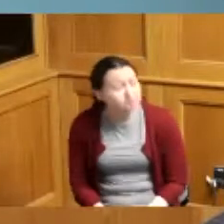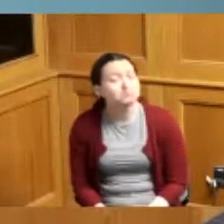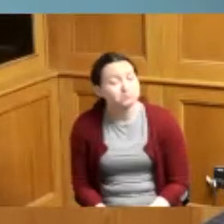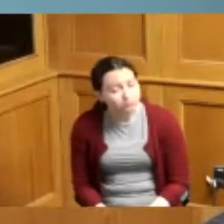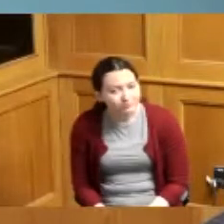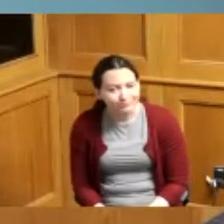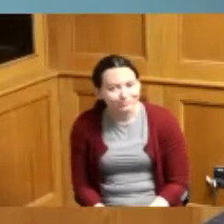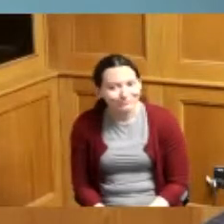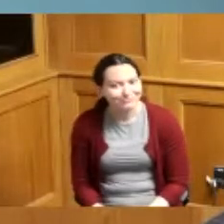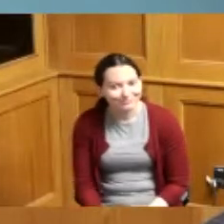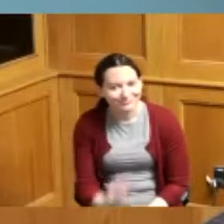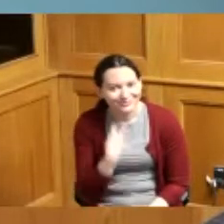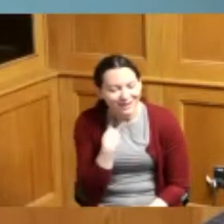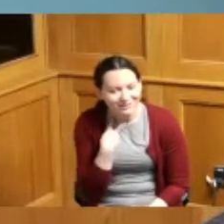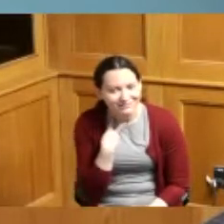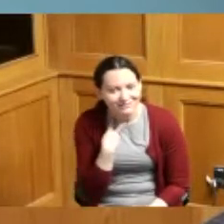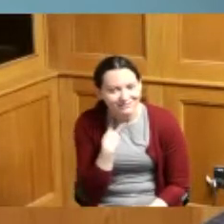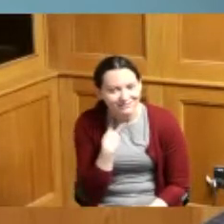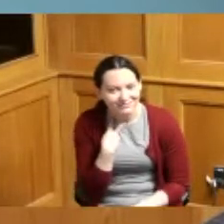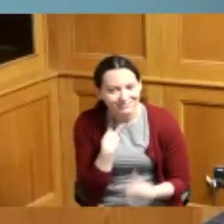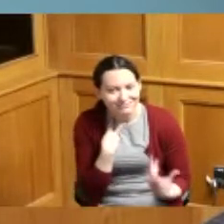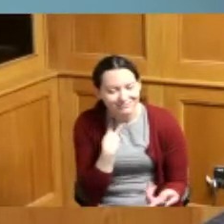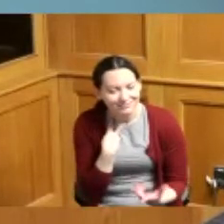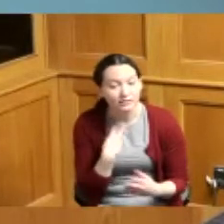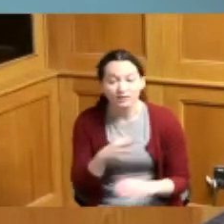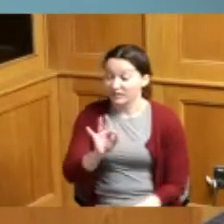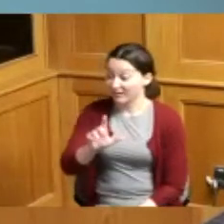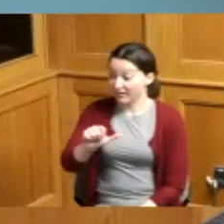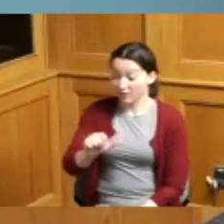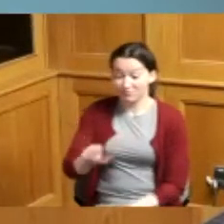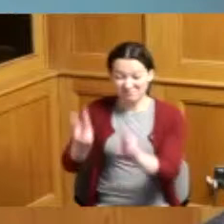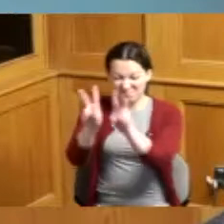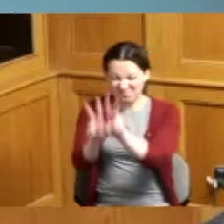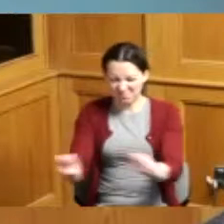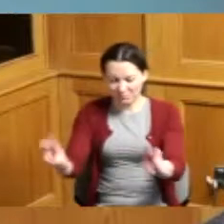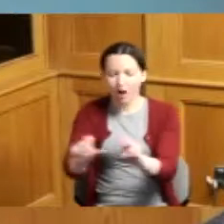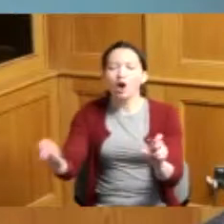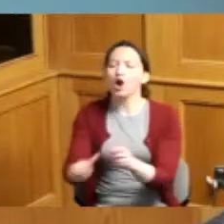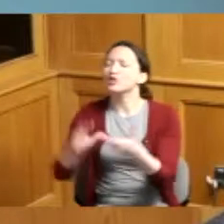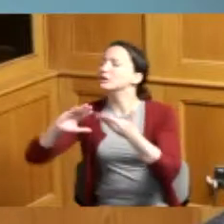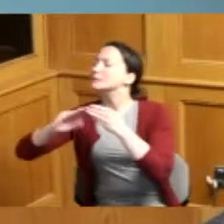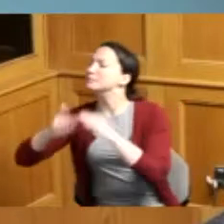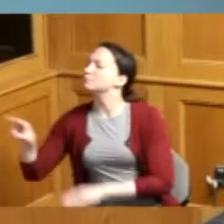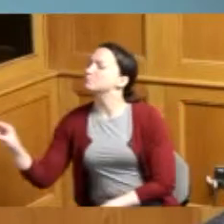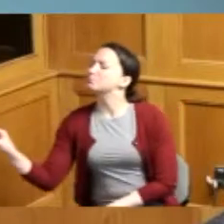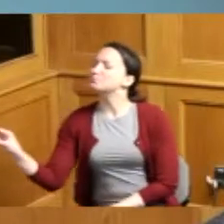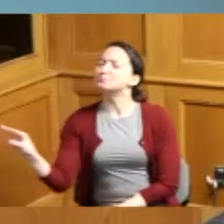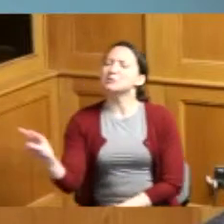have more time uh as the as FIFA is looking at the other entities that they're uh interested in maybe